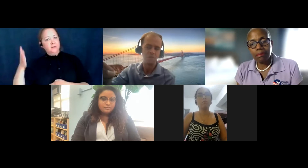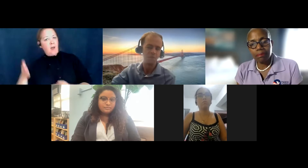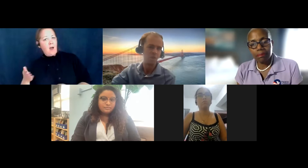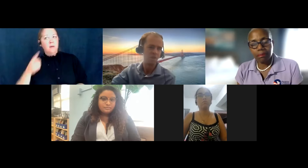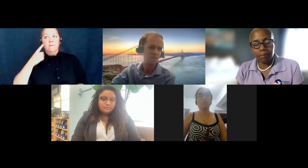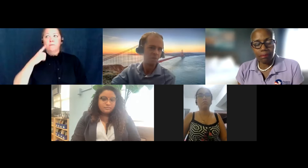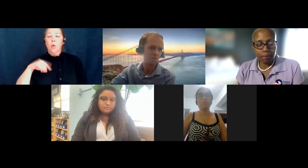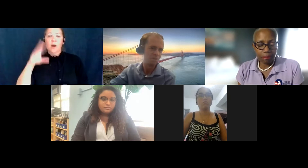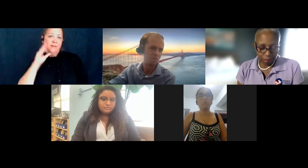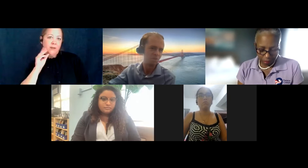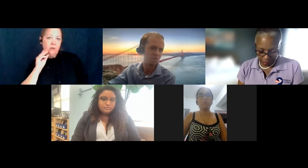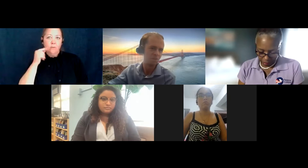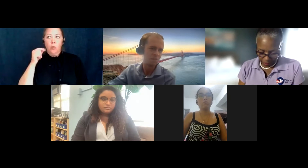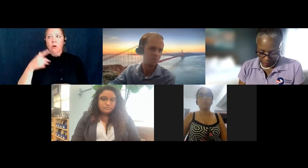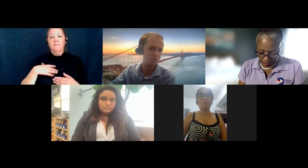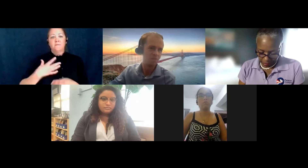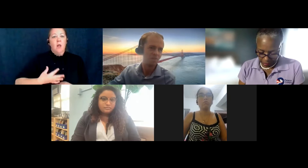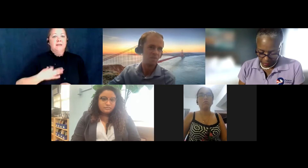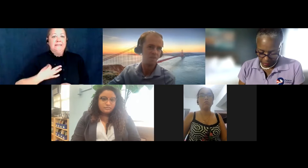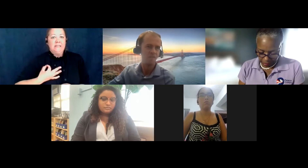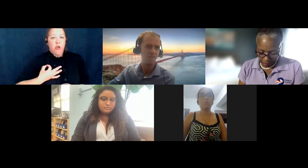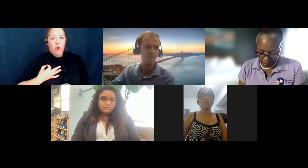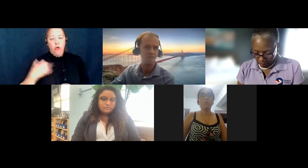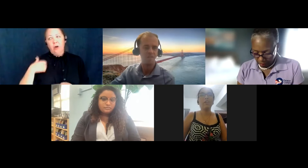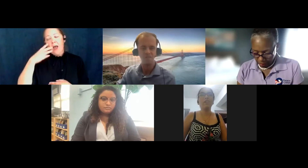to volunteer and do community stuff. >> SARA GAVARIA: Yes.